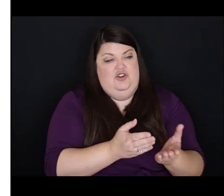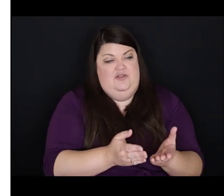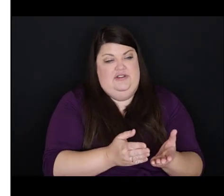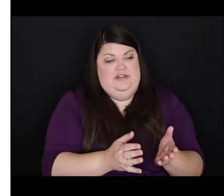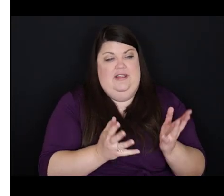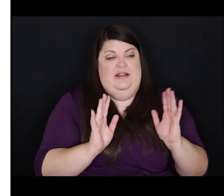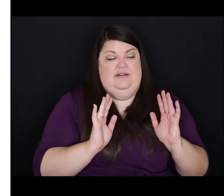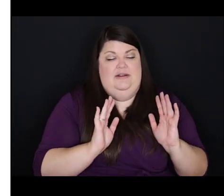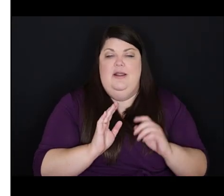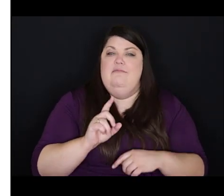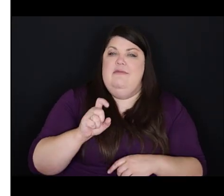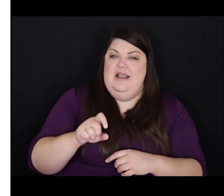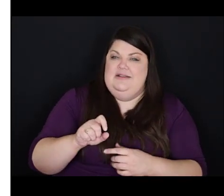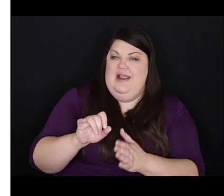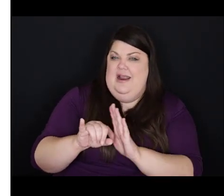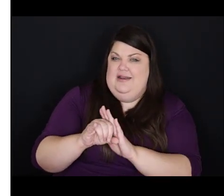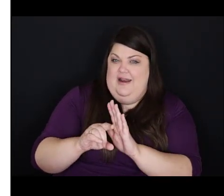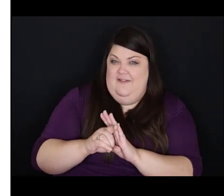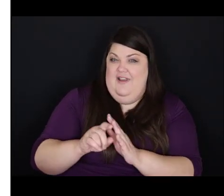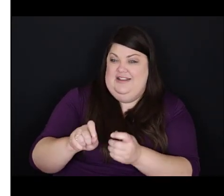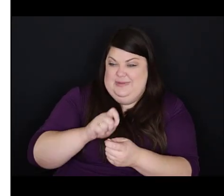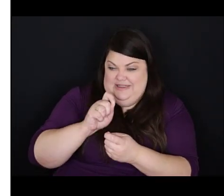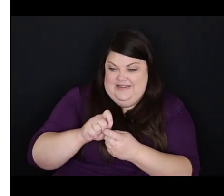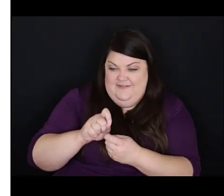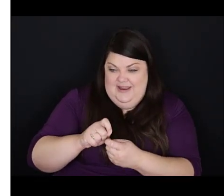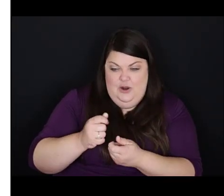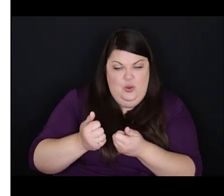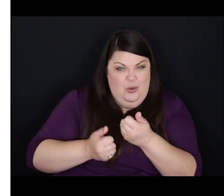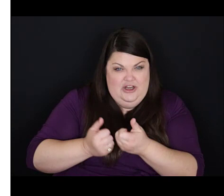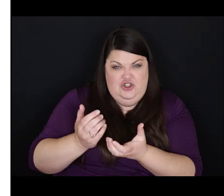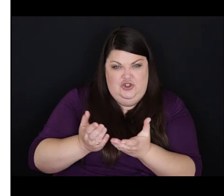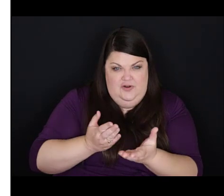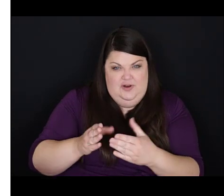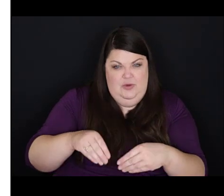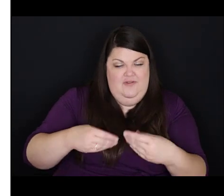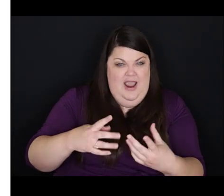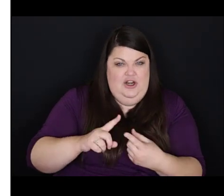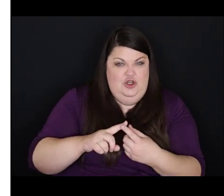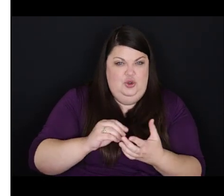must identify the specific services that will be provided to students with disabilities,